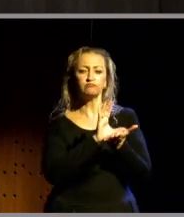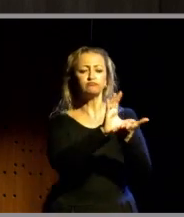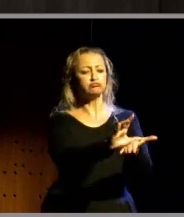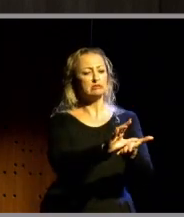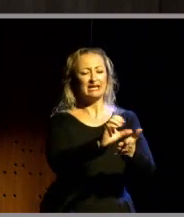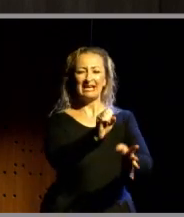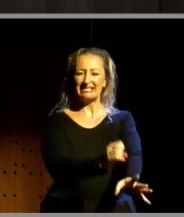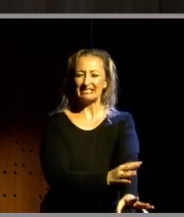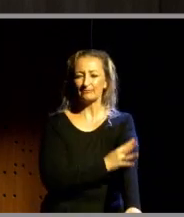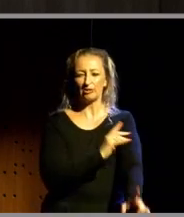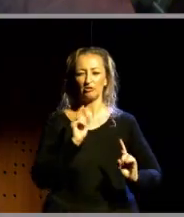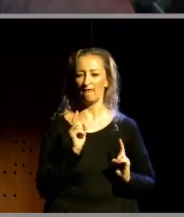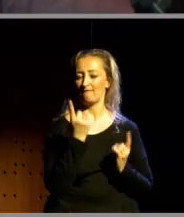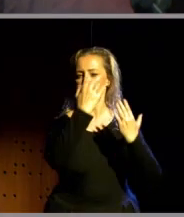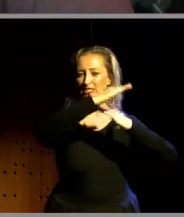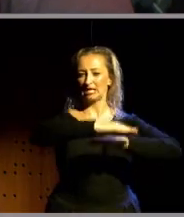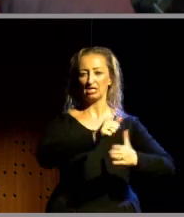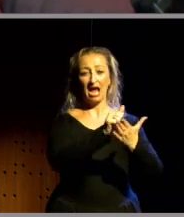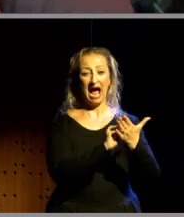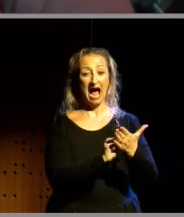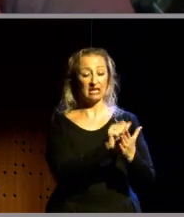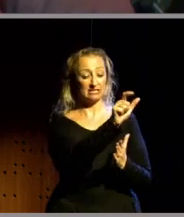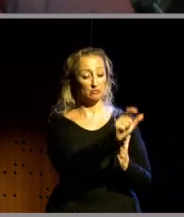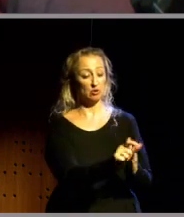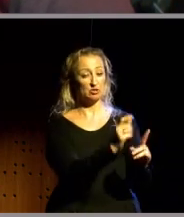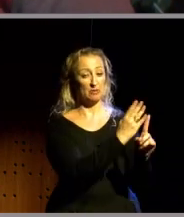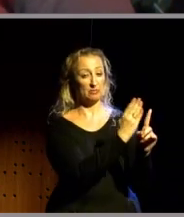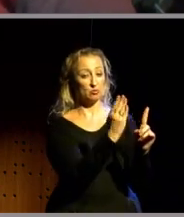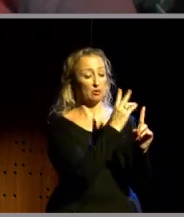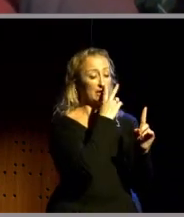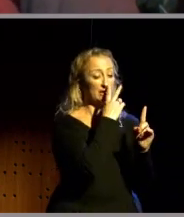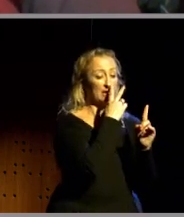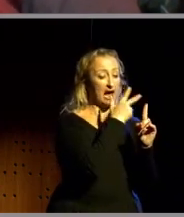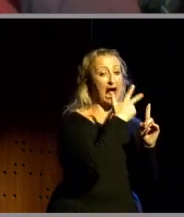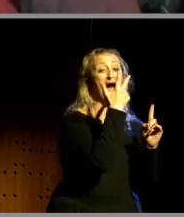First Nations artists aged between 18 and 30 years of age to create a major